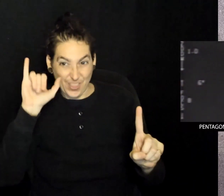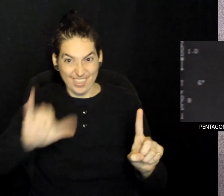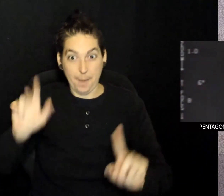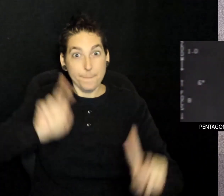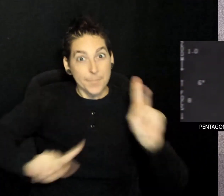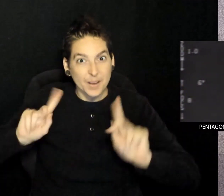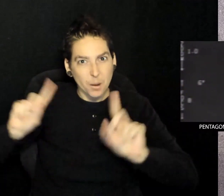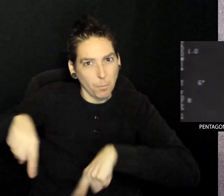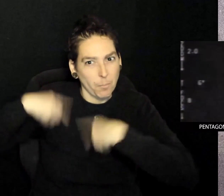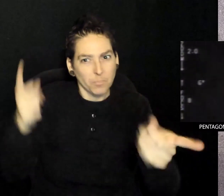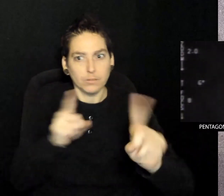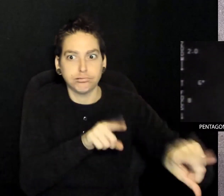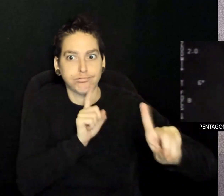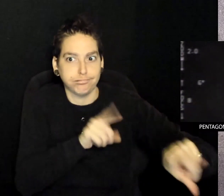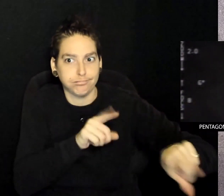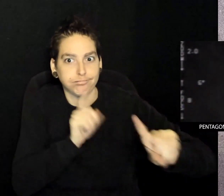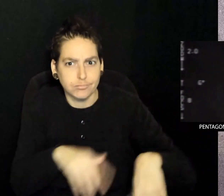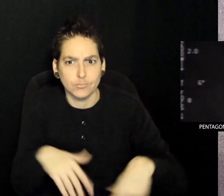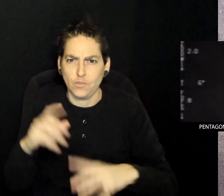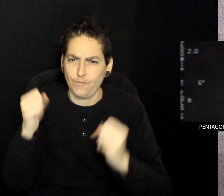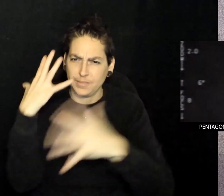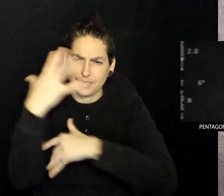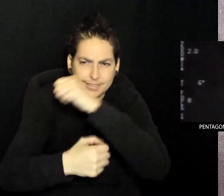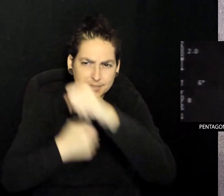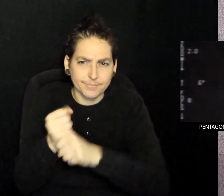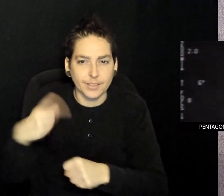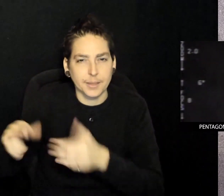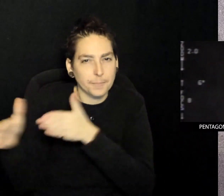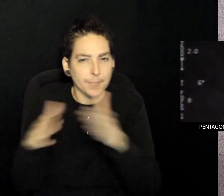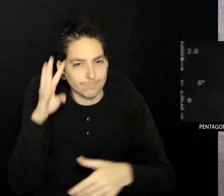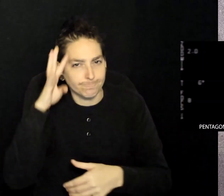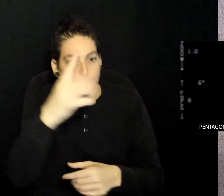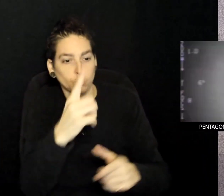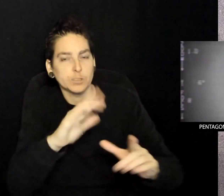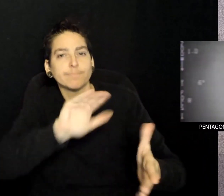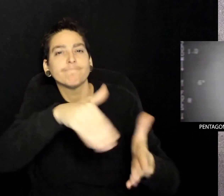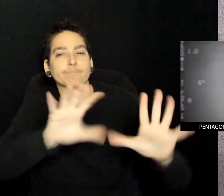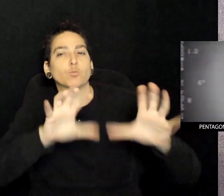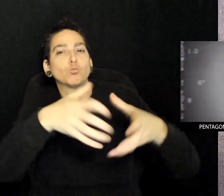the Pentagon just announced that it will release its government sanctioned report that